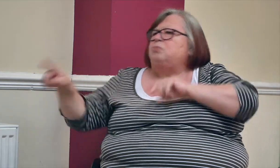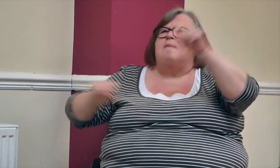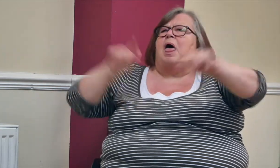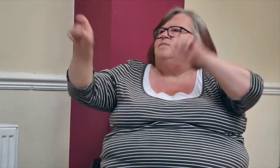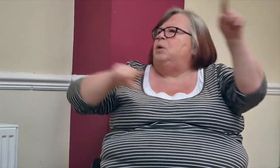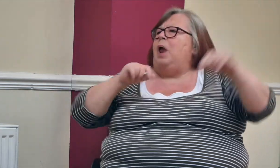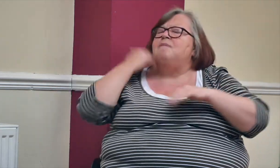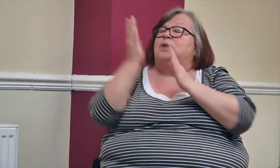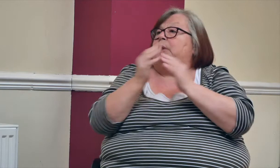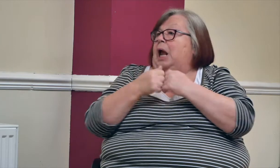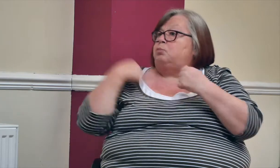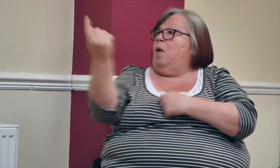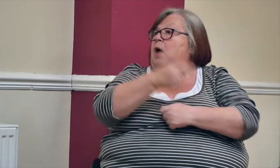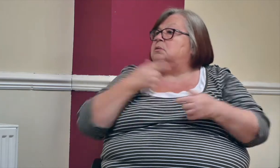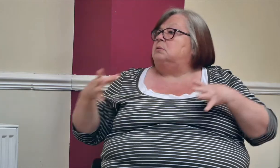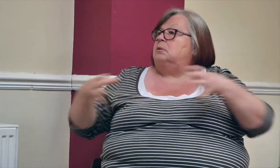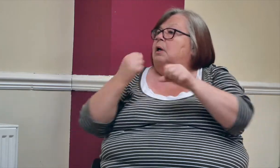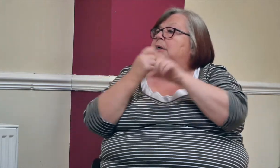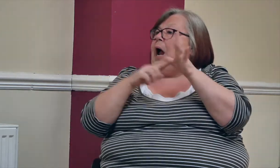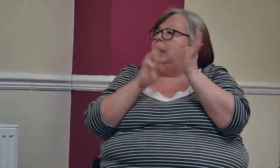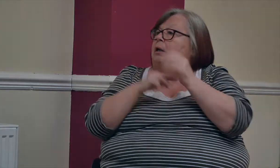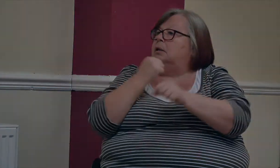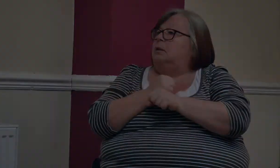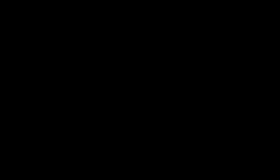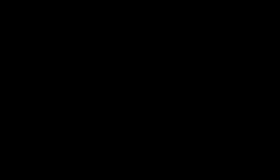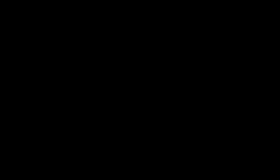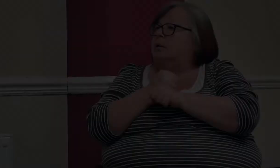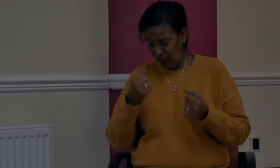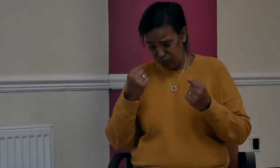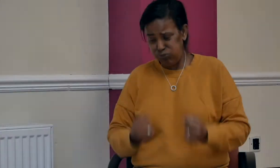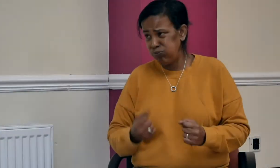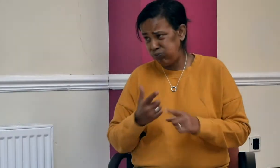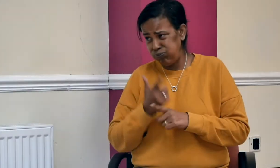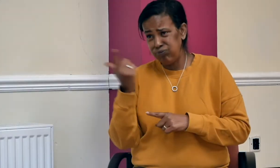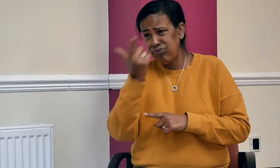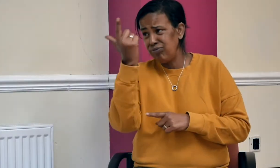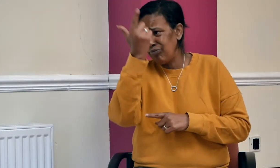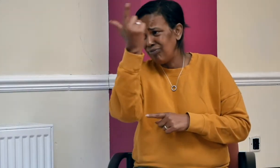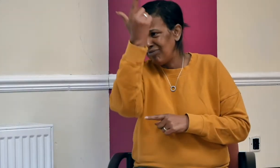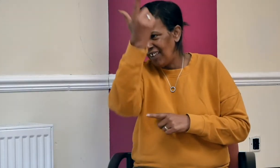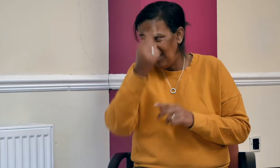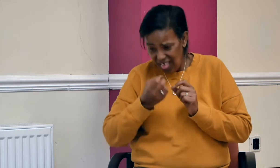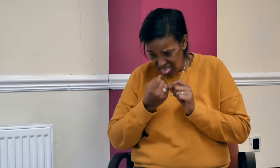We travelled everywhere, every weekend, the entire gang! Oh, we travelled!